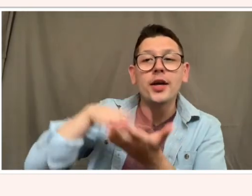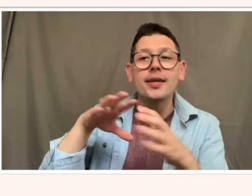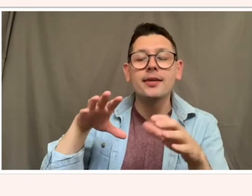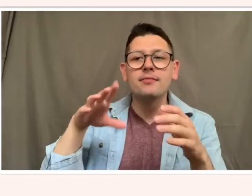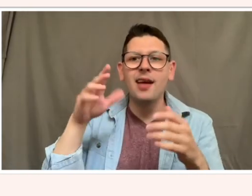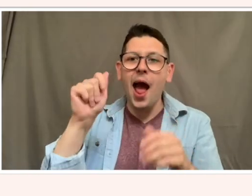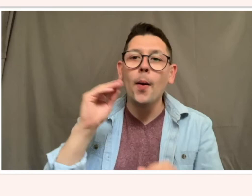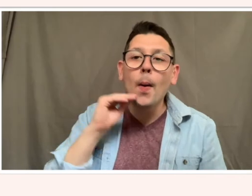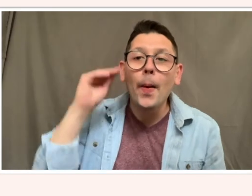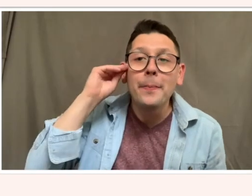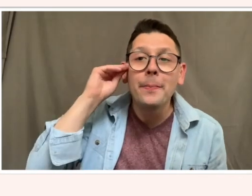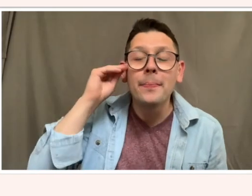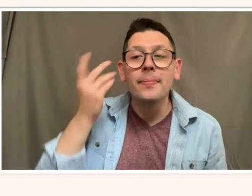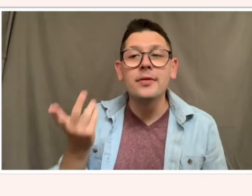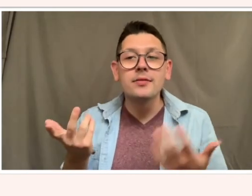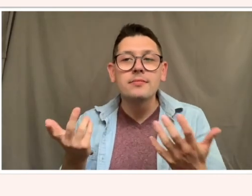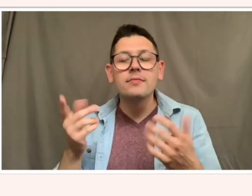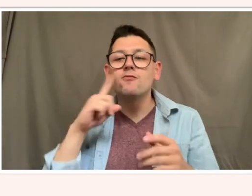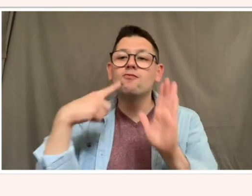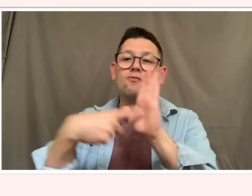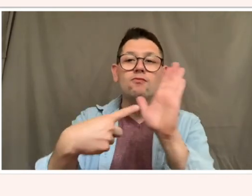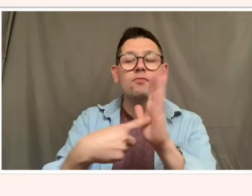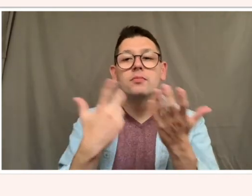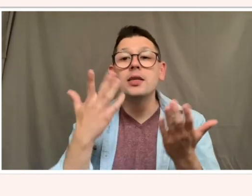to make sure that they're learning at standards at home.